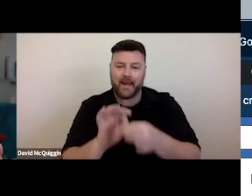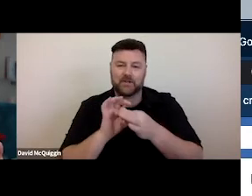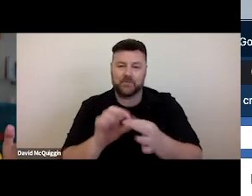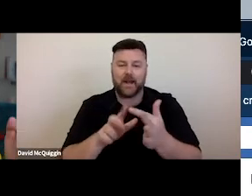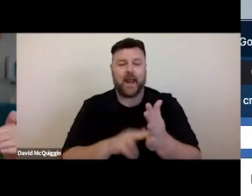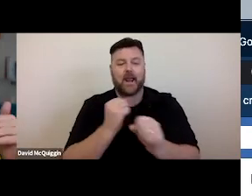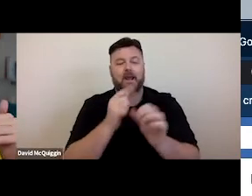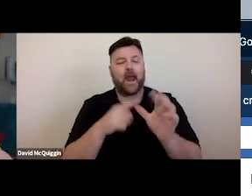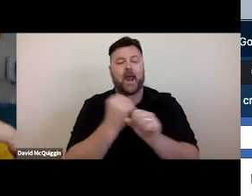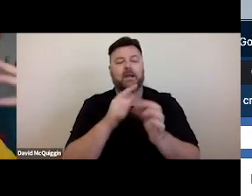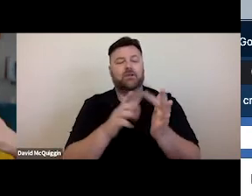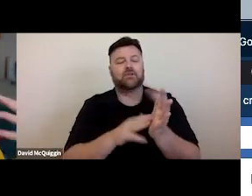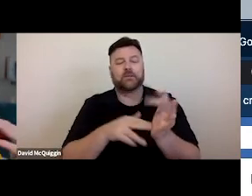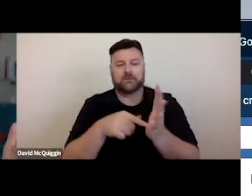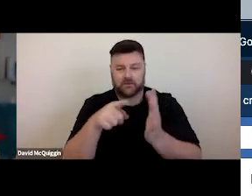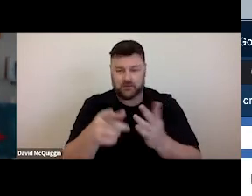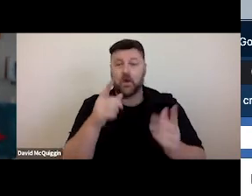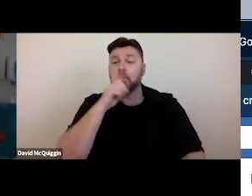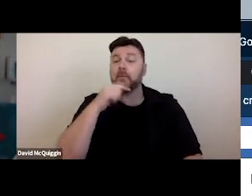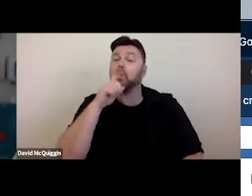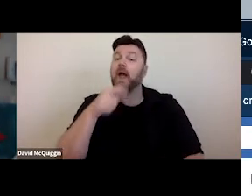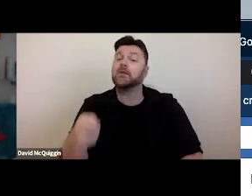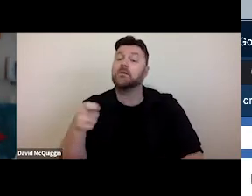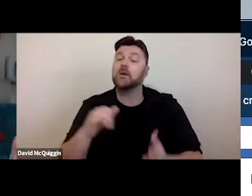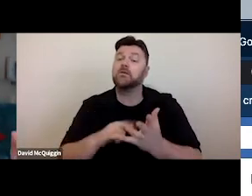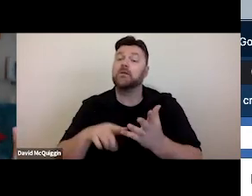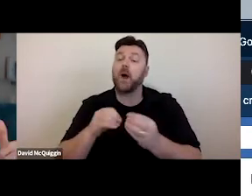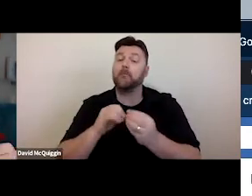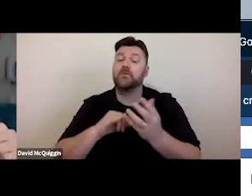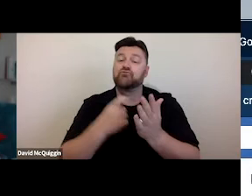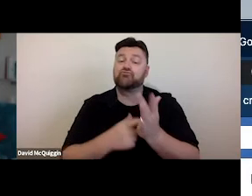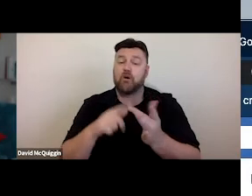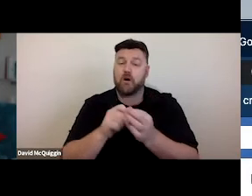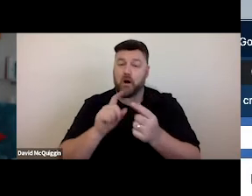Engagement - we've already established people can subscribe but it doesn't mean they've seen your stuff. Engagement